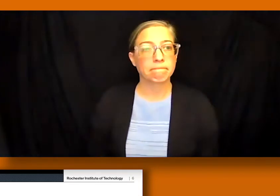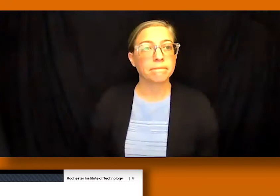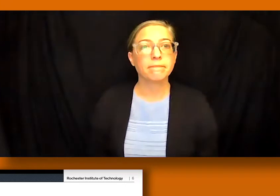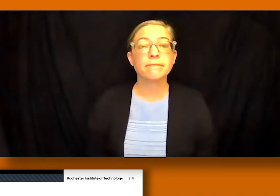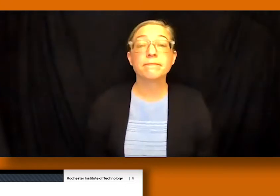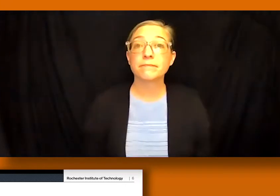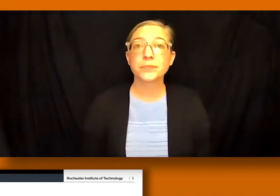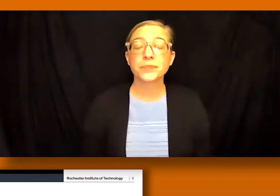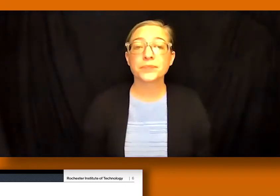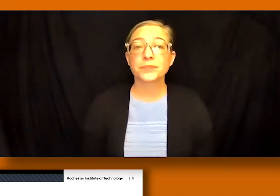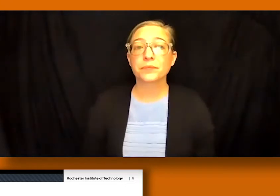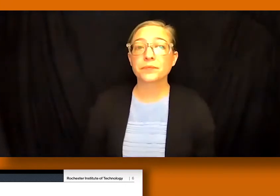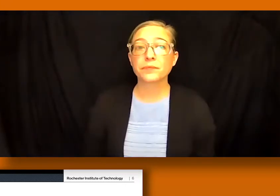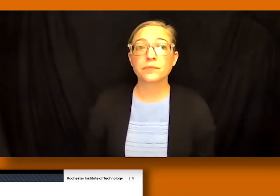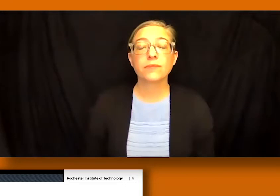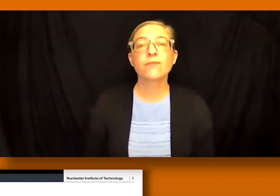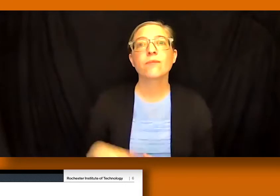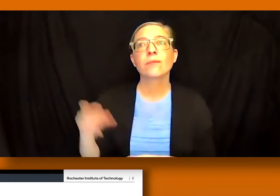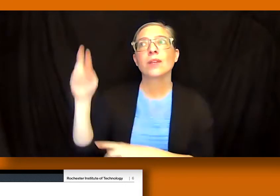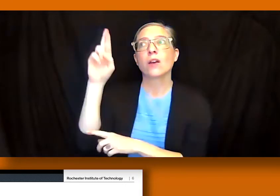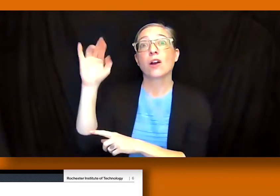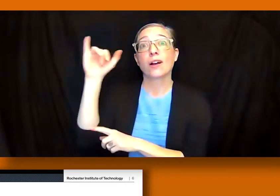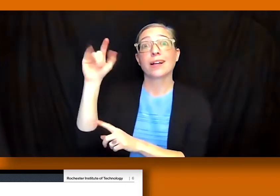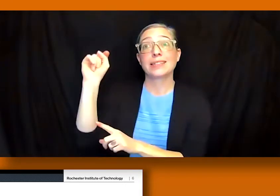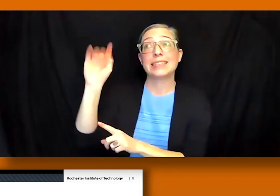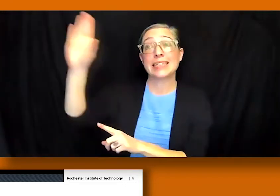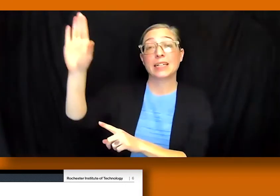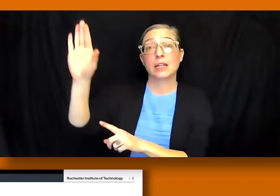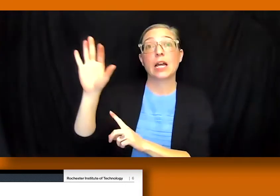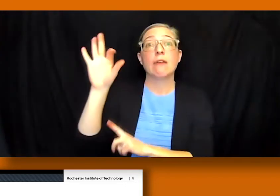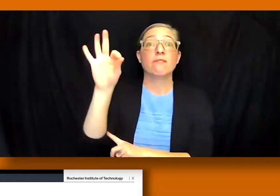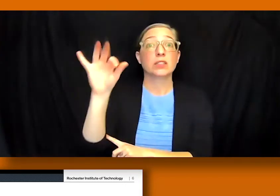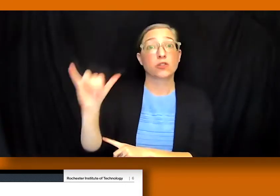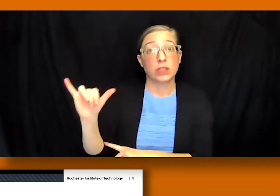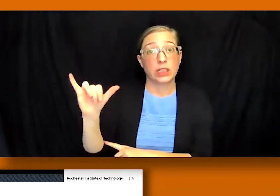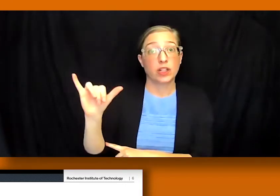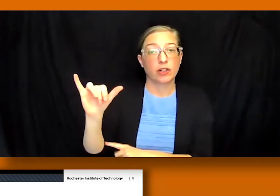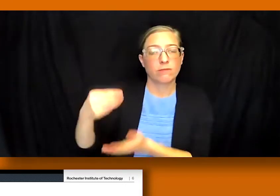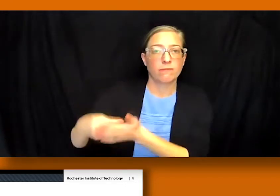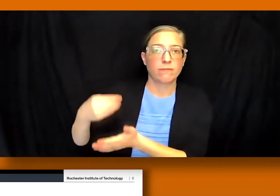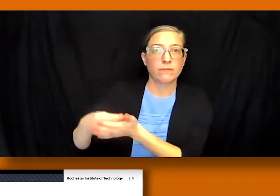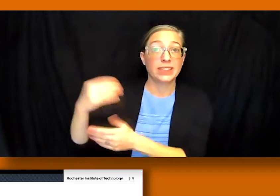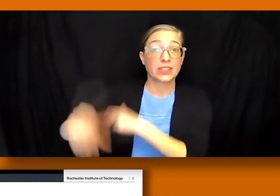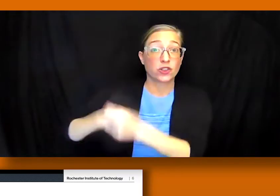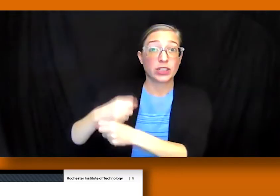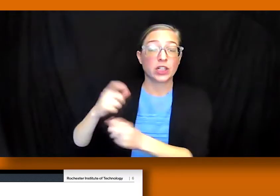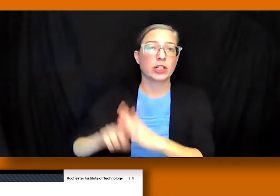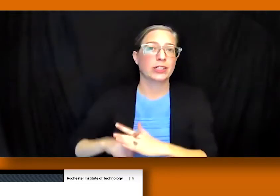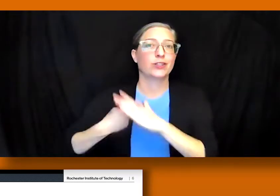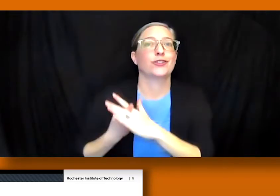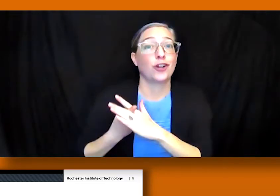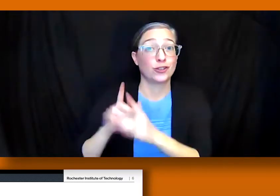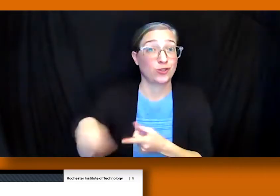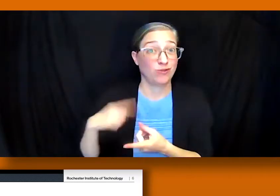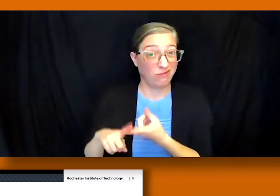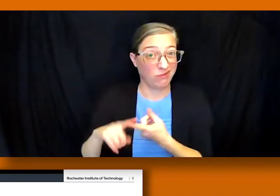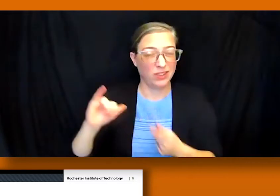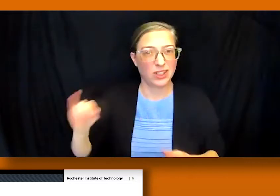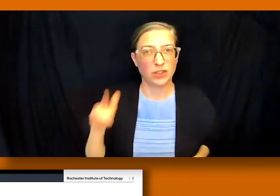And RIT's fiscal year starts in July. And I know...I think NTID, if I remember right,